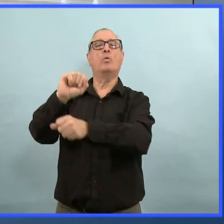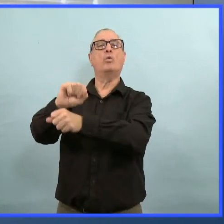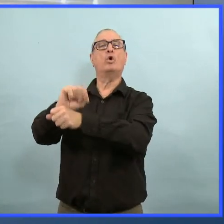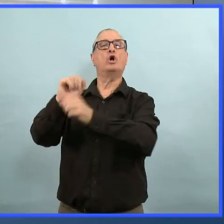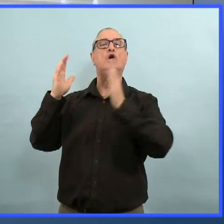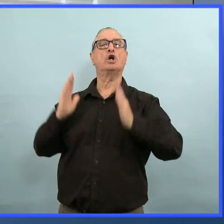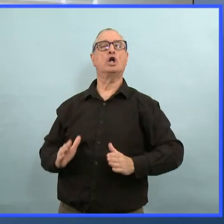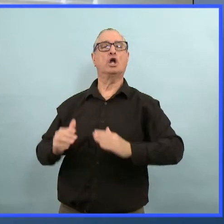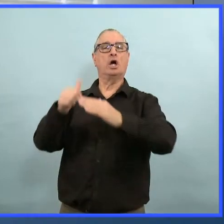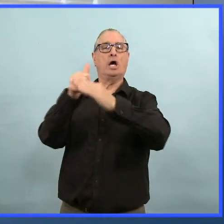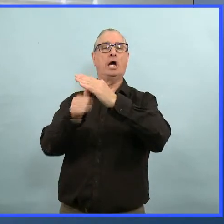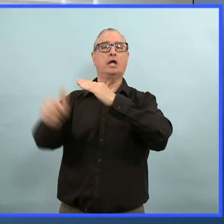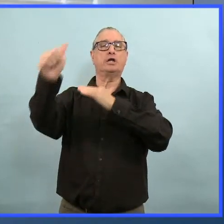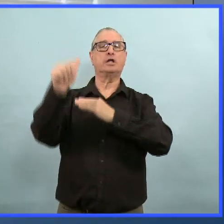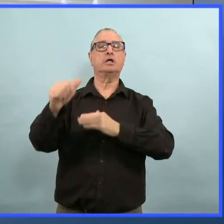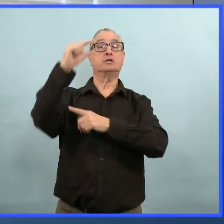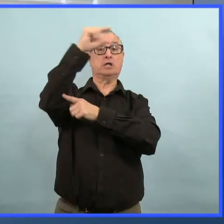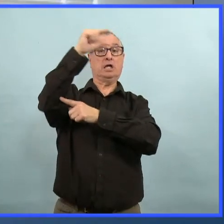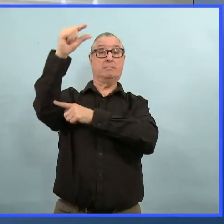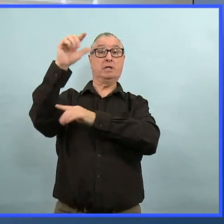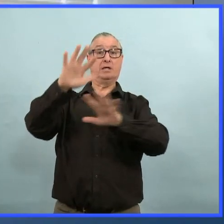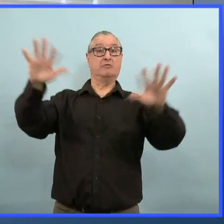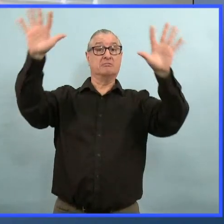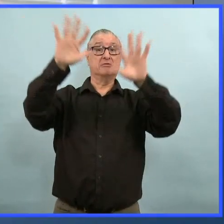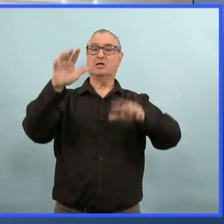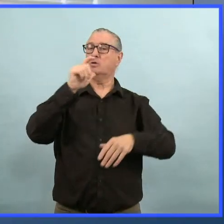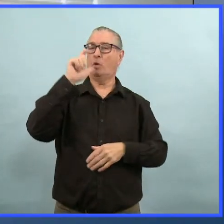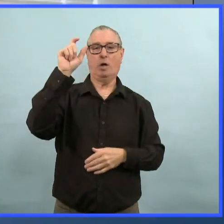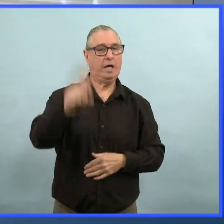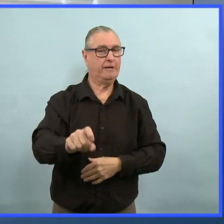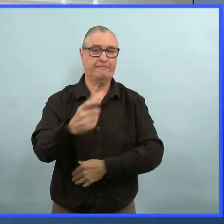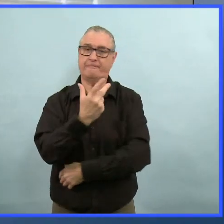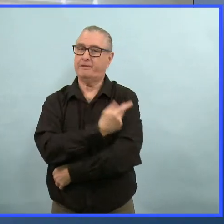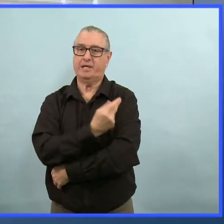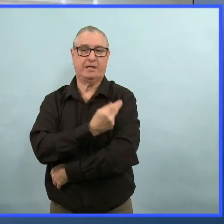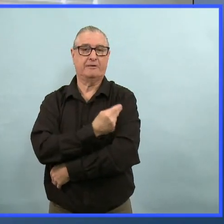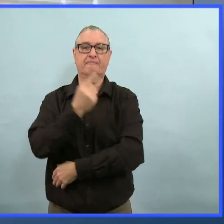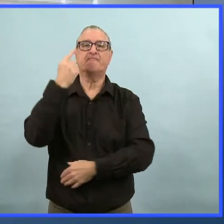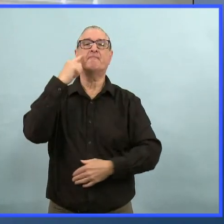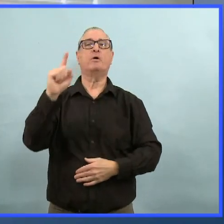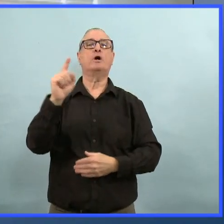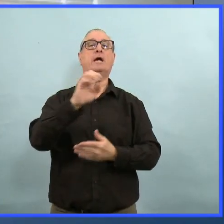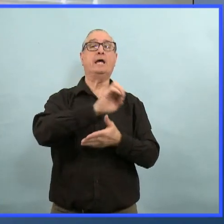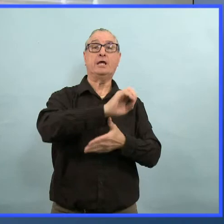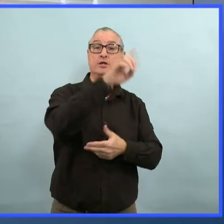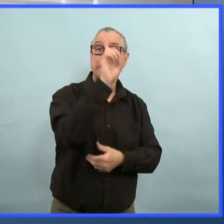so that includes education child care health care workers and other designated positions